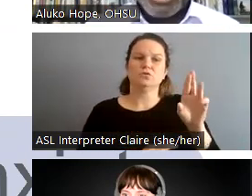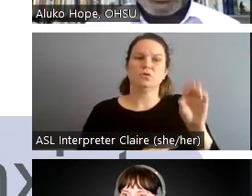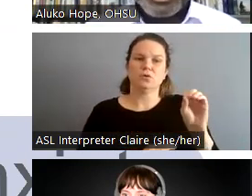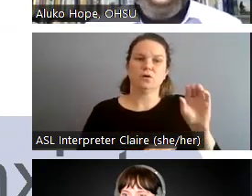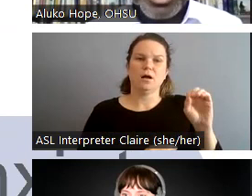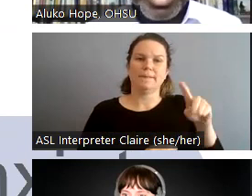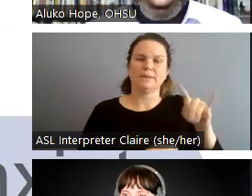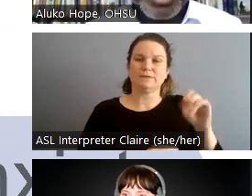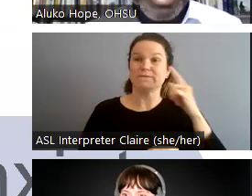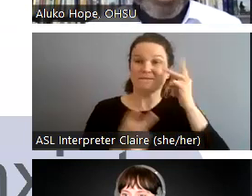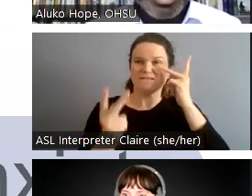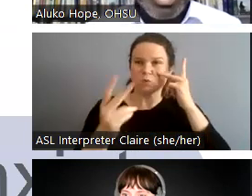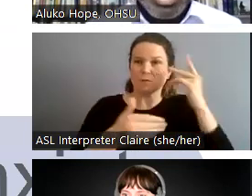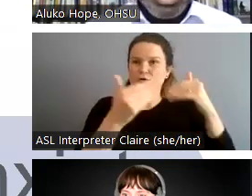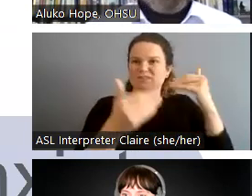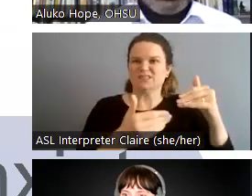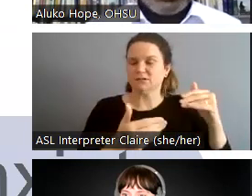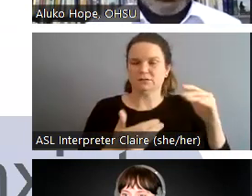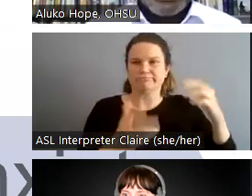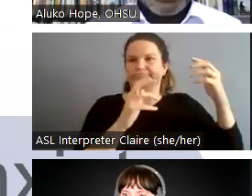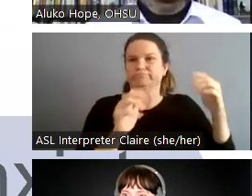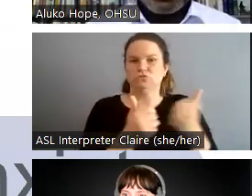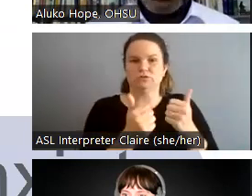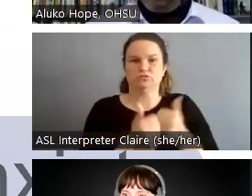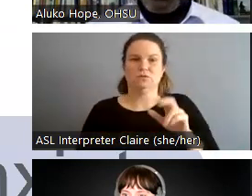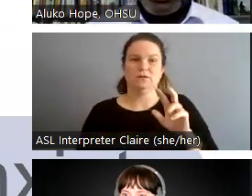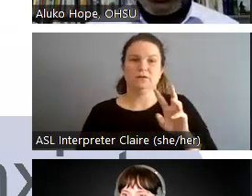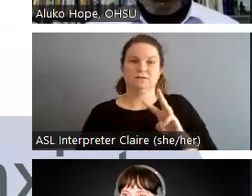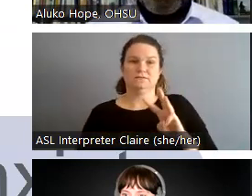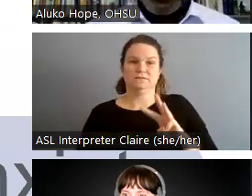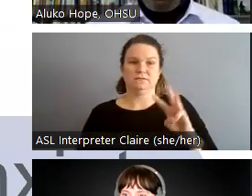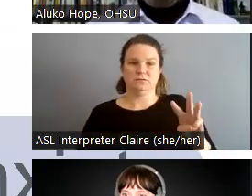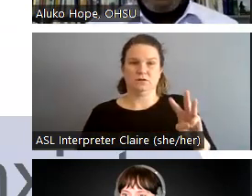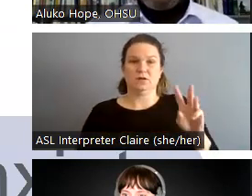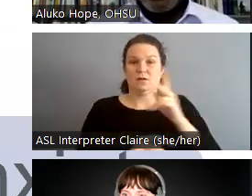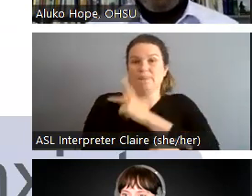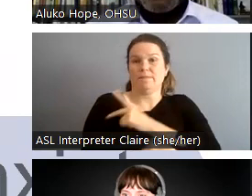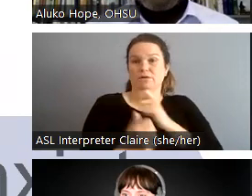processing challenges that she was having. And the- VW I think, the patient